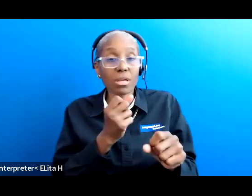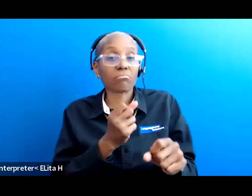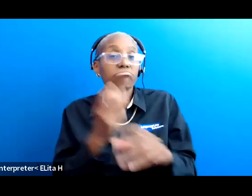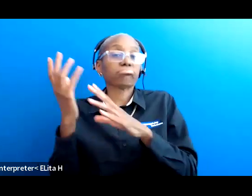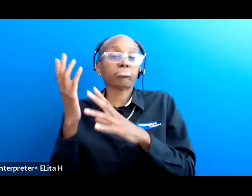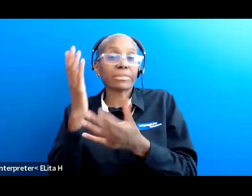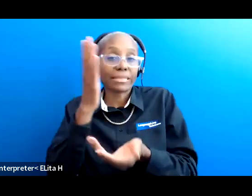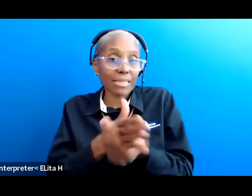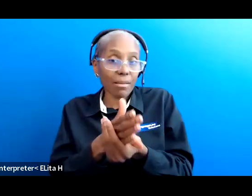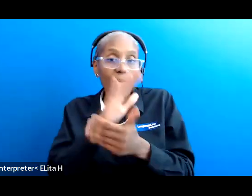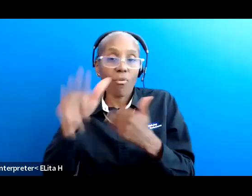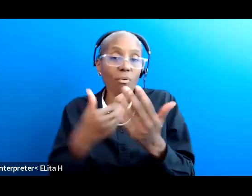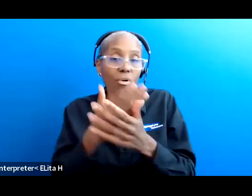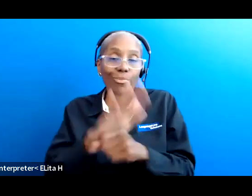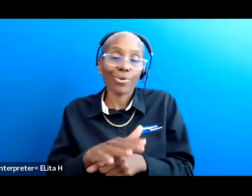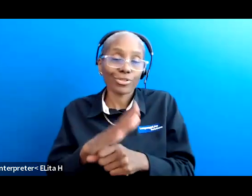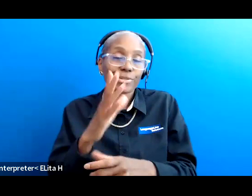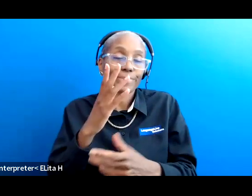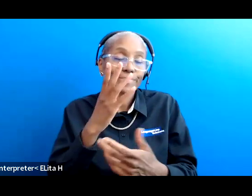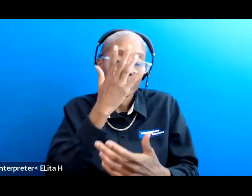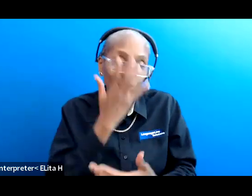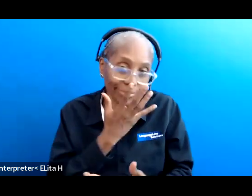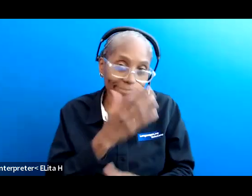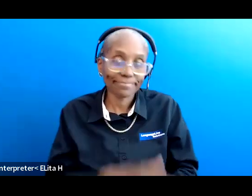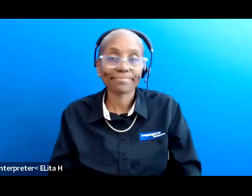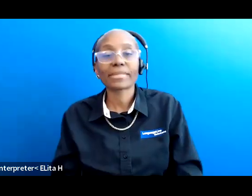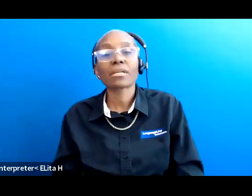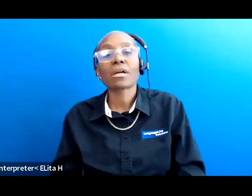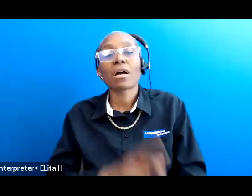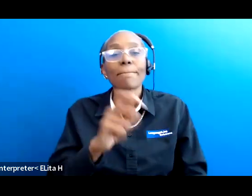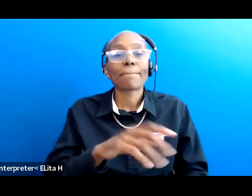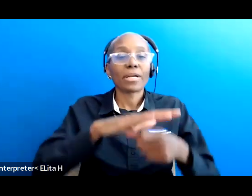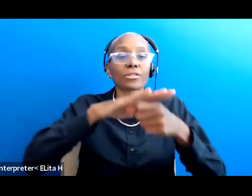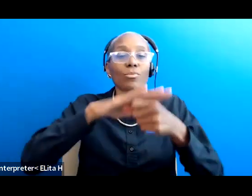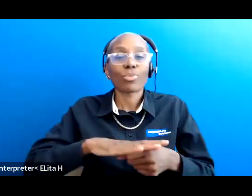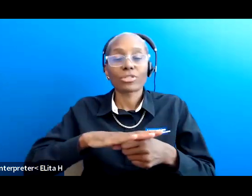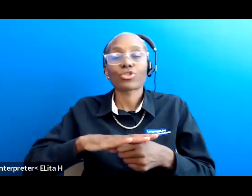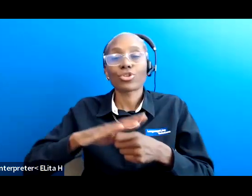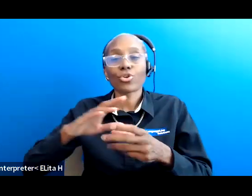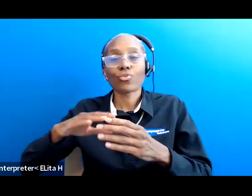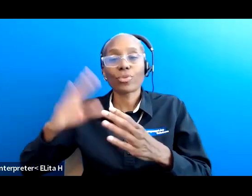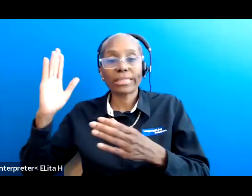to take that away unfortunately. So you have to do pressure releases even with your equipment.